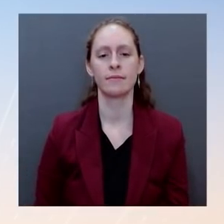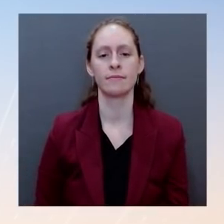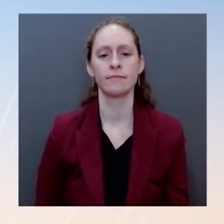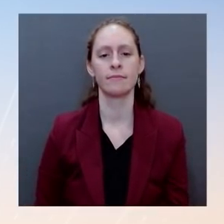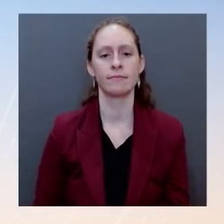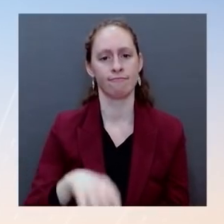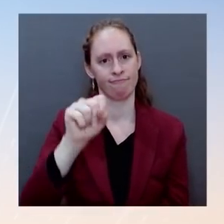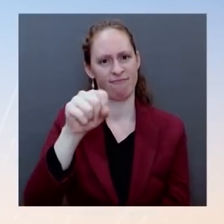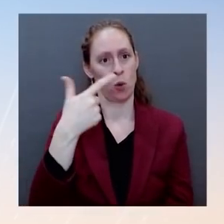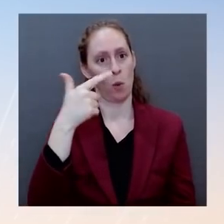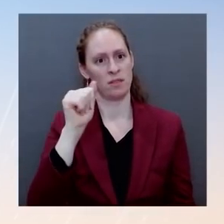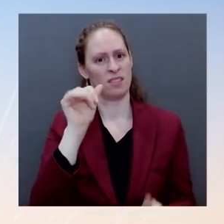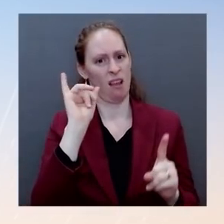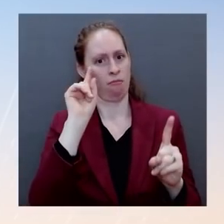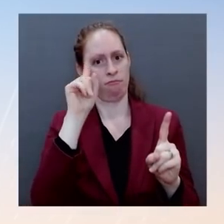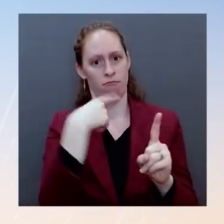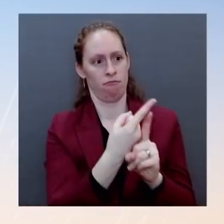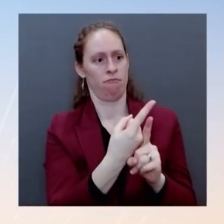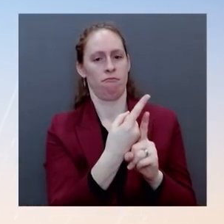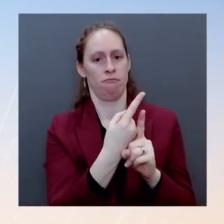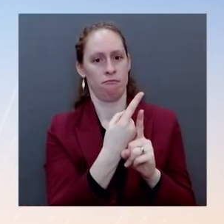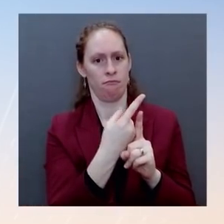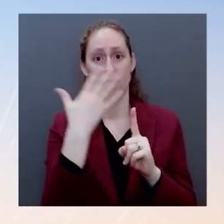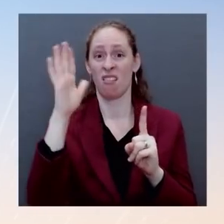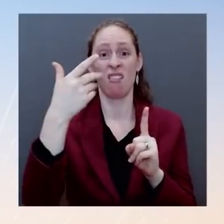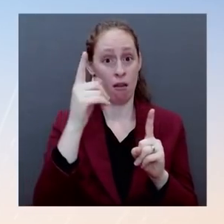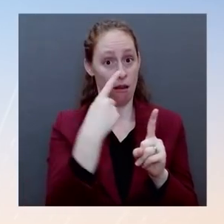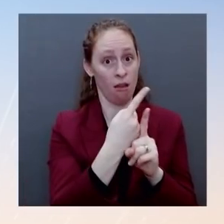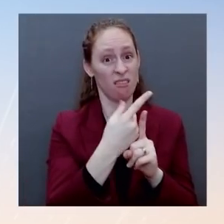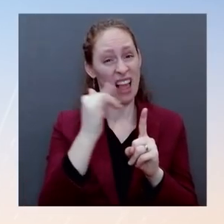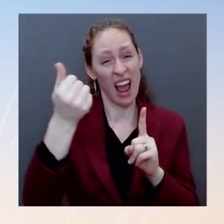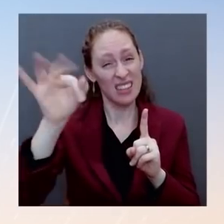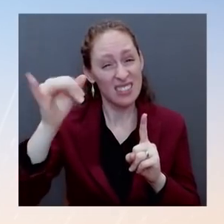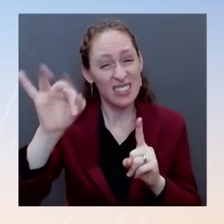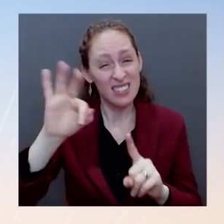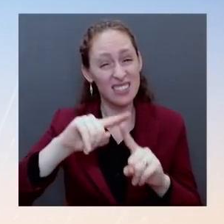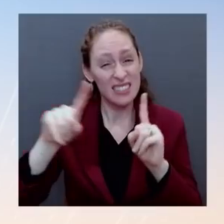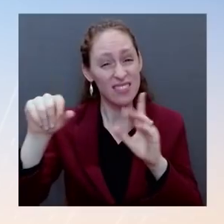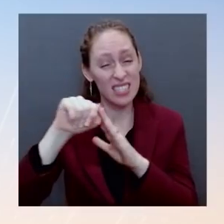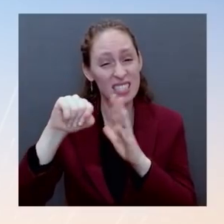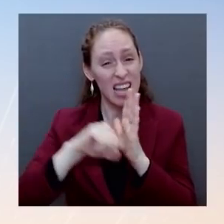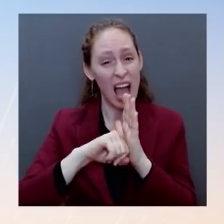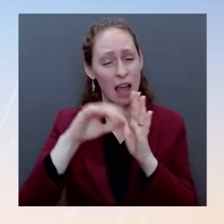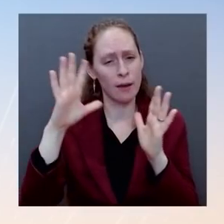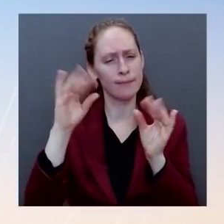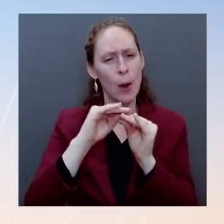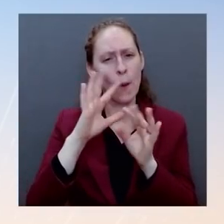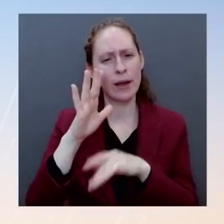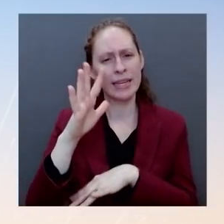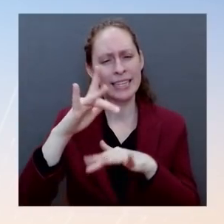that are putting in place additional restrictions to make it harder to vote. More to come. That's why it's so important to move forward